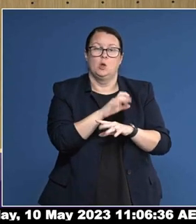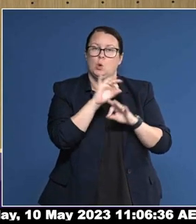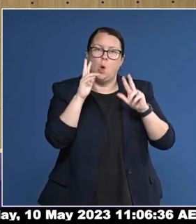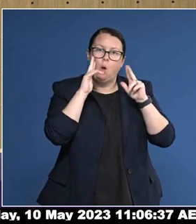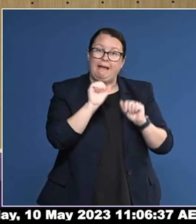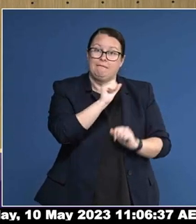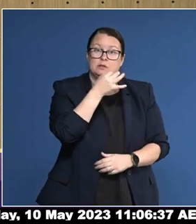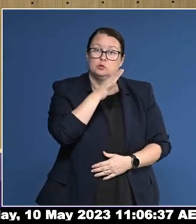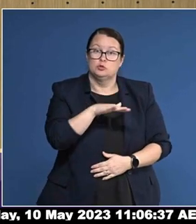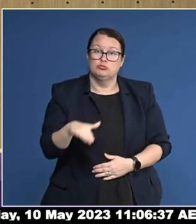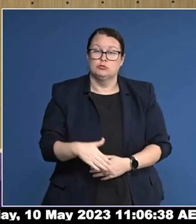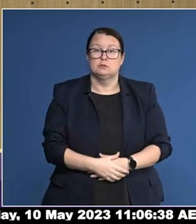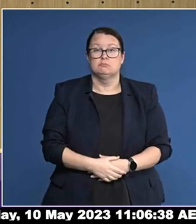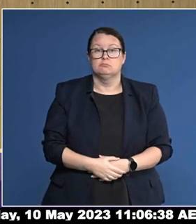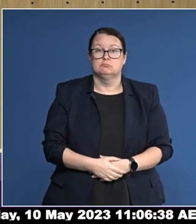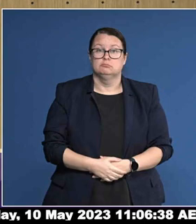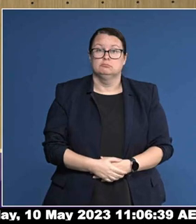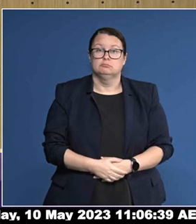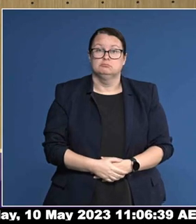Yes.